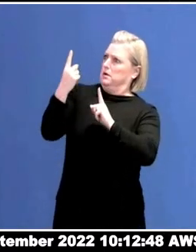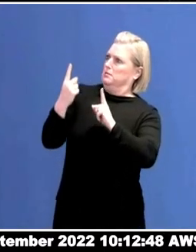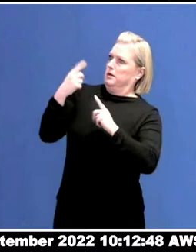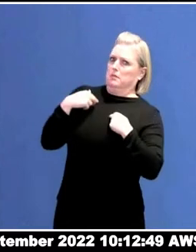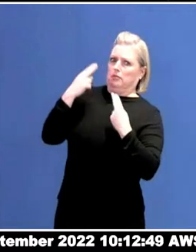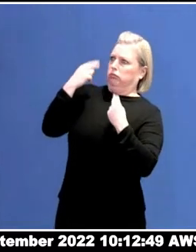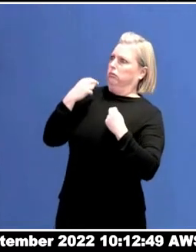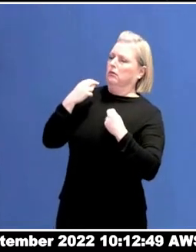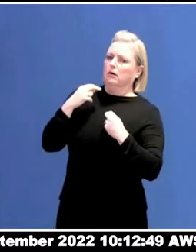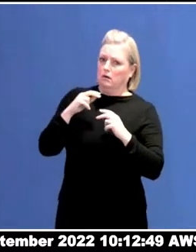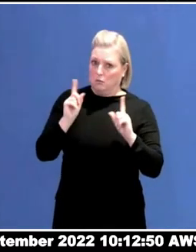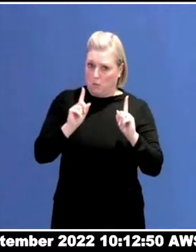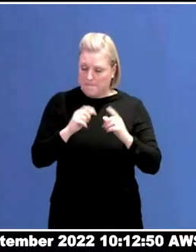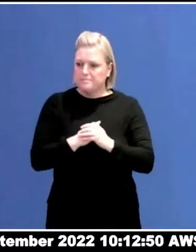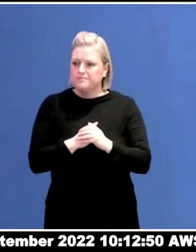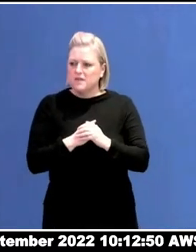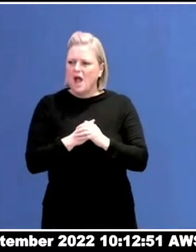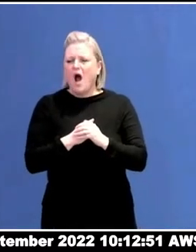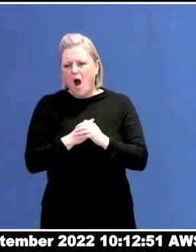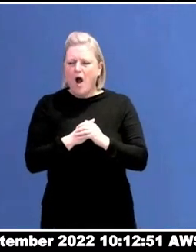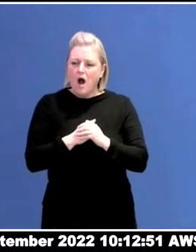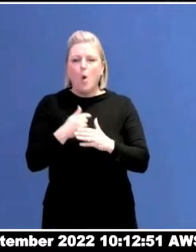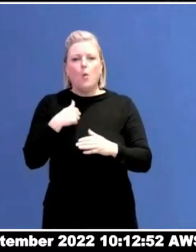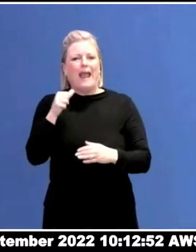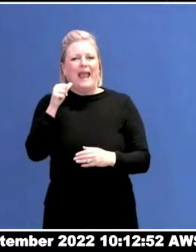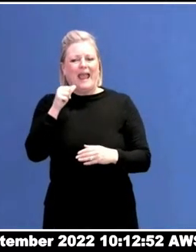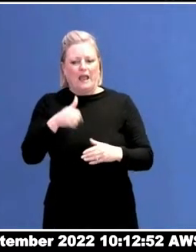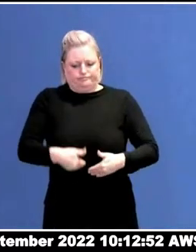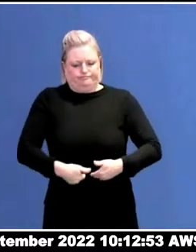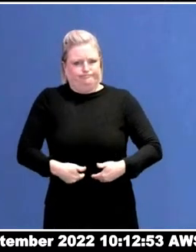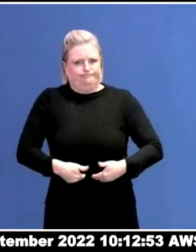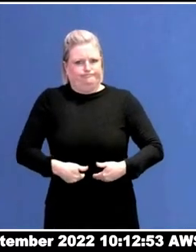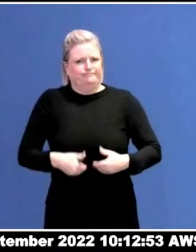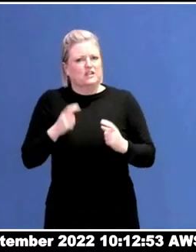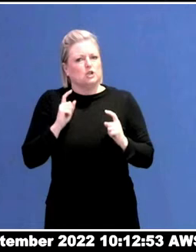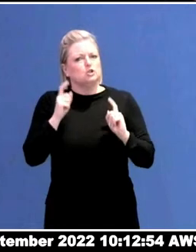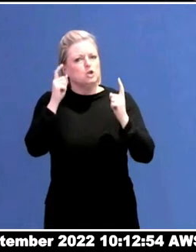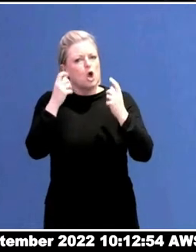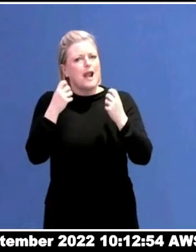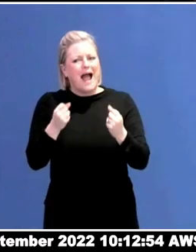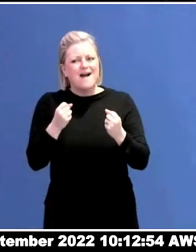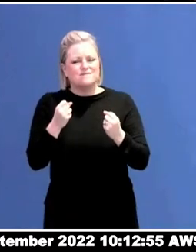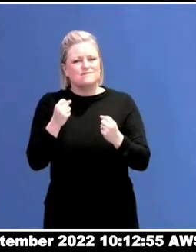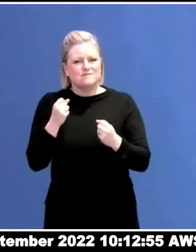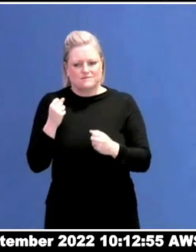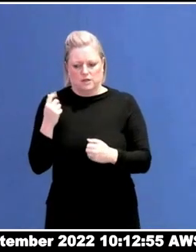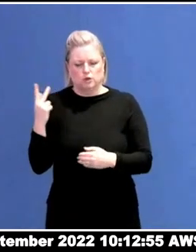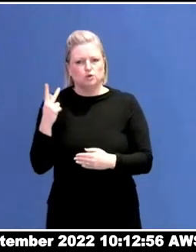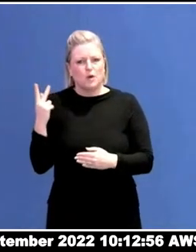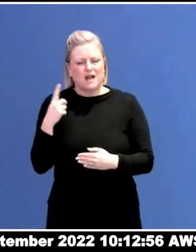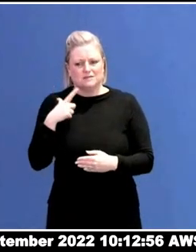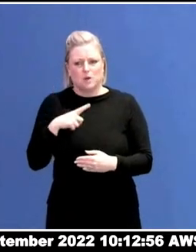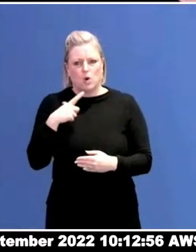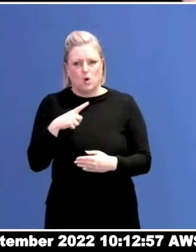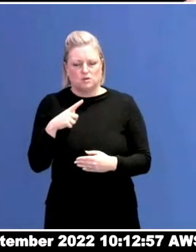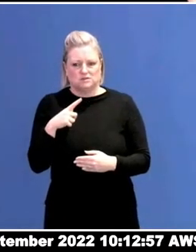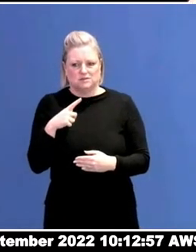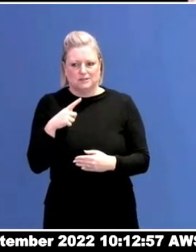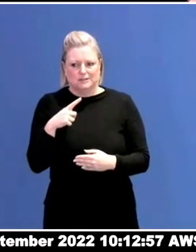Obviously, we were concerned that he would be, obviously, maybe picked upon